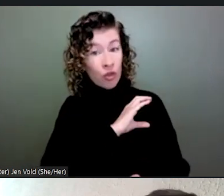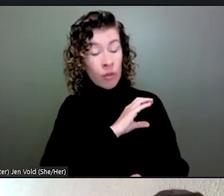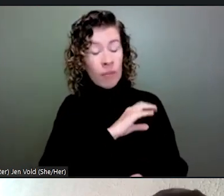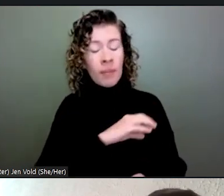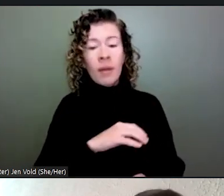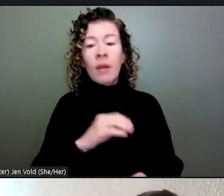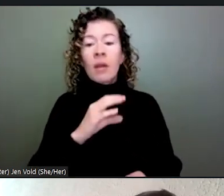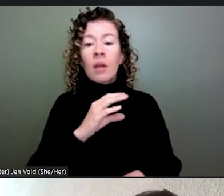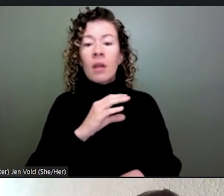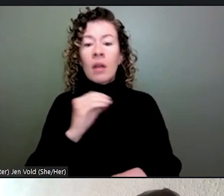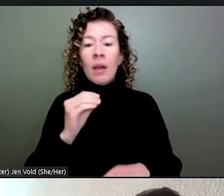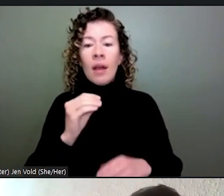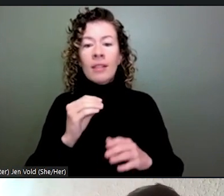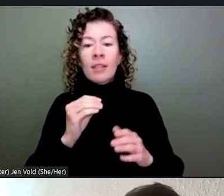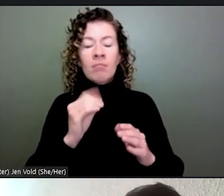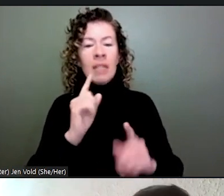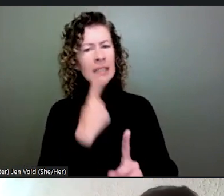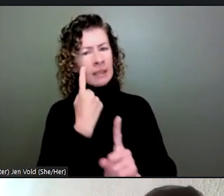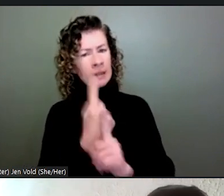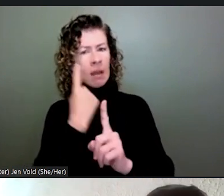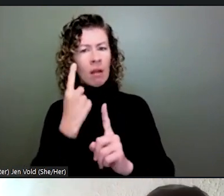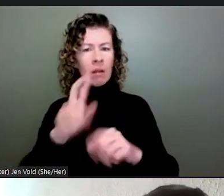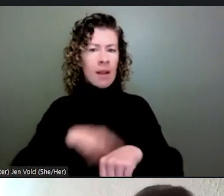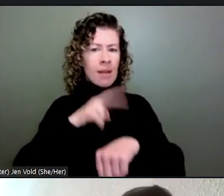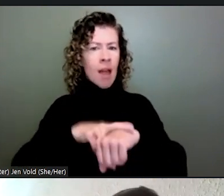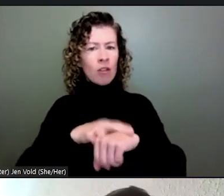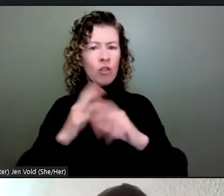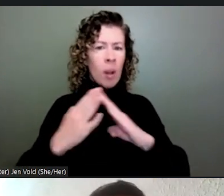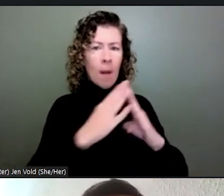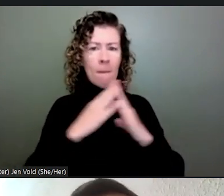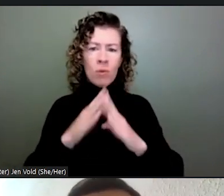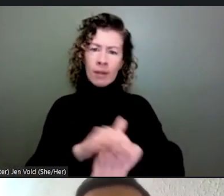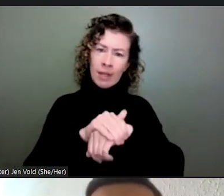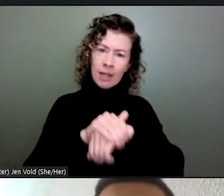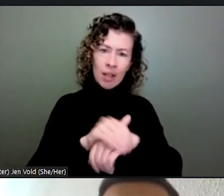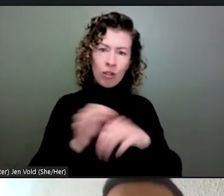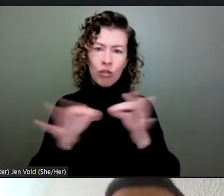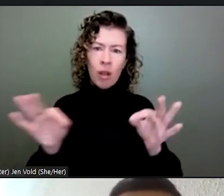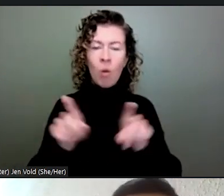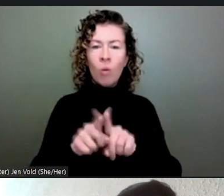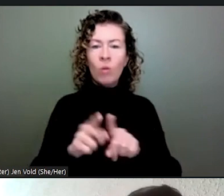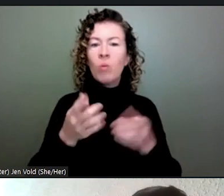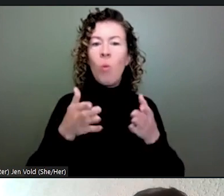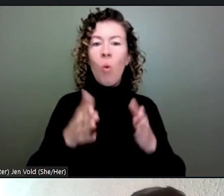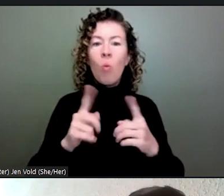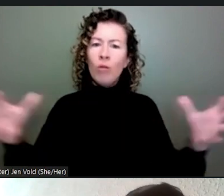having a kind of a single--single national community and English language as this kind of way of bringing communities together.